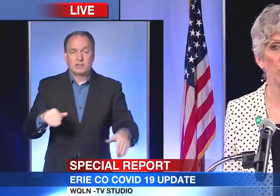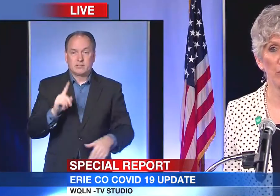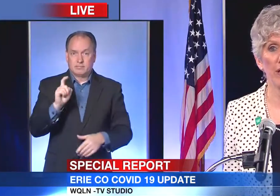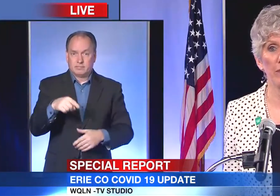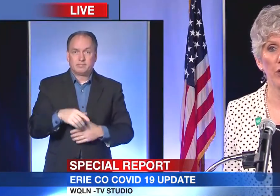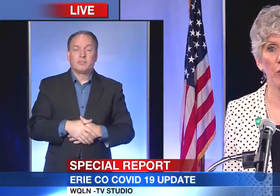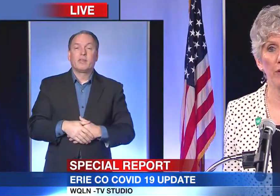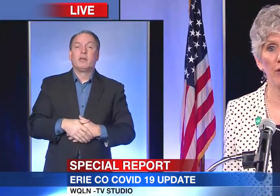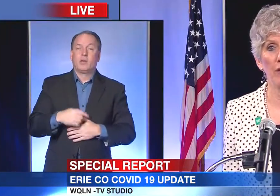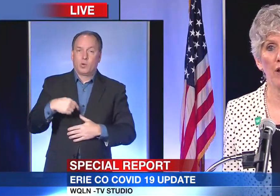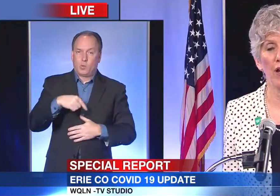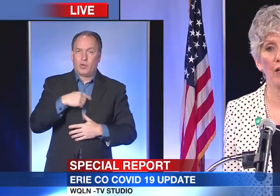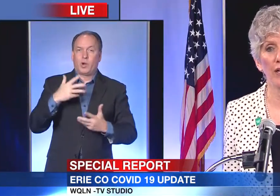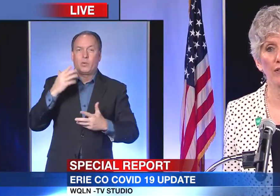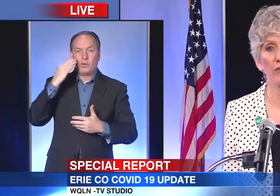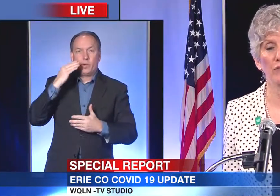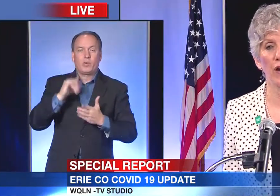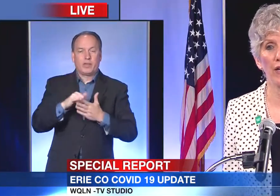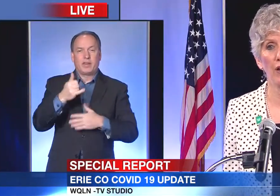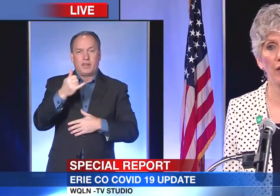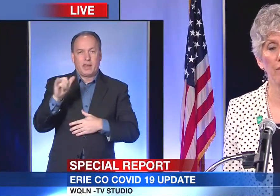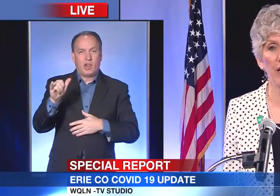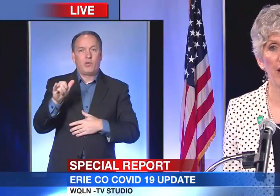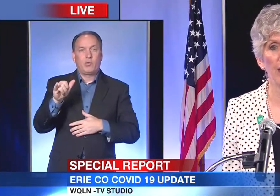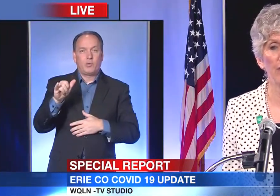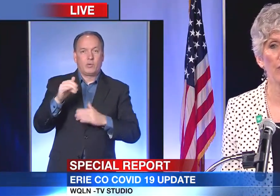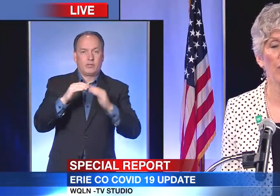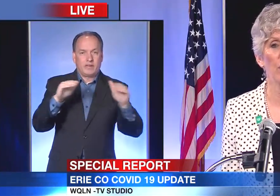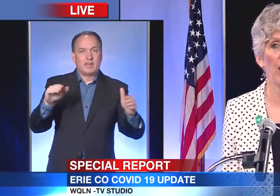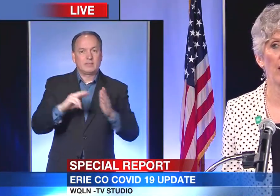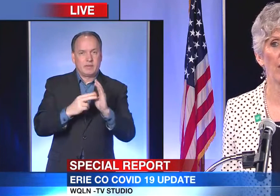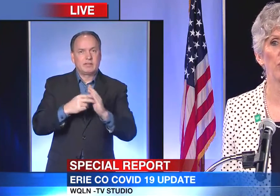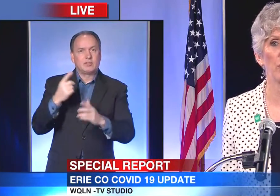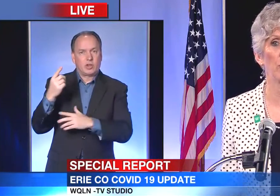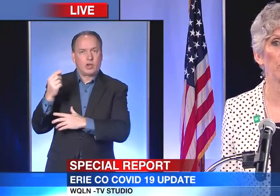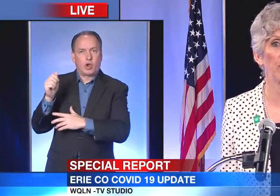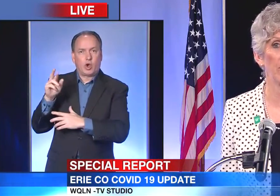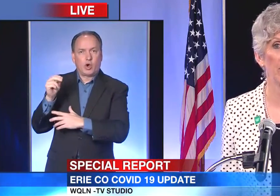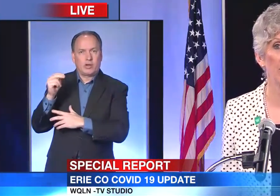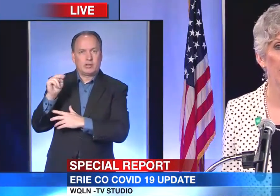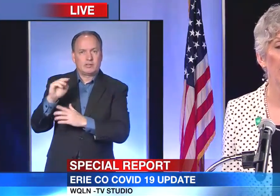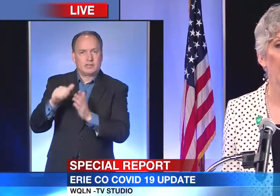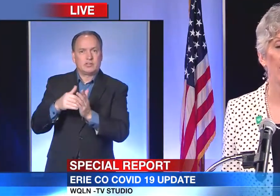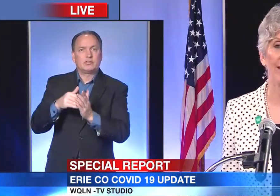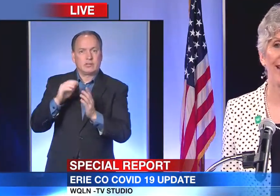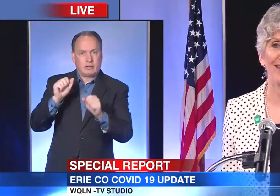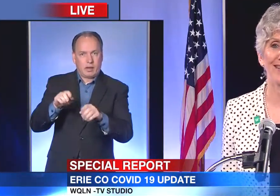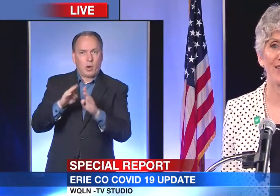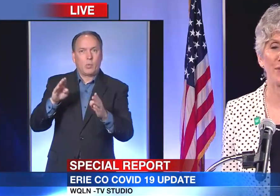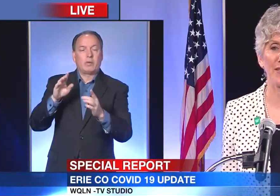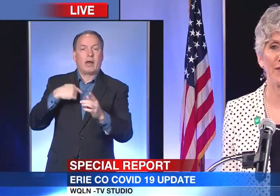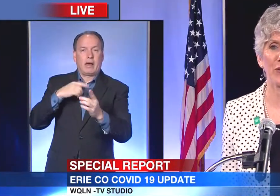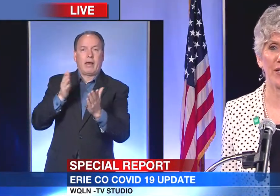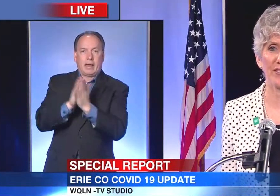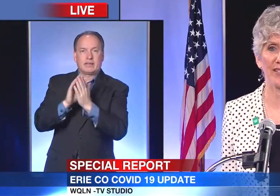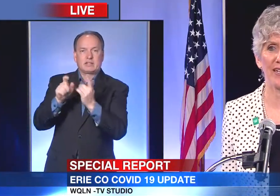YELLOW ZONE? SO WE WERE TOLD GARDEN CENTERS WILL BE ABLE TO OPEN NEXT FRIDAY ON MAY 8th.